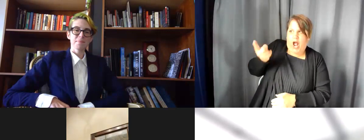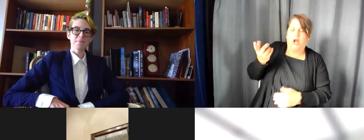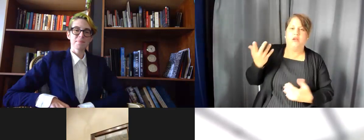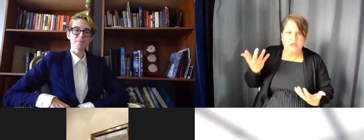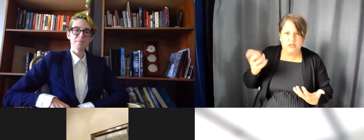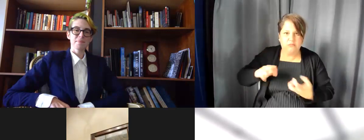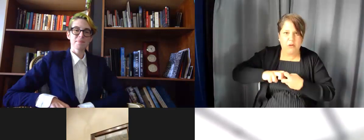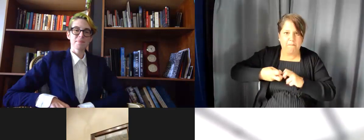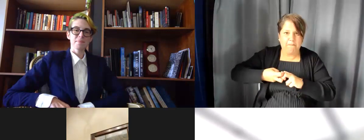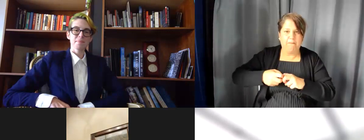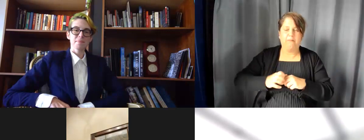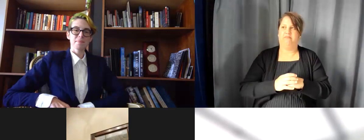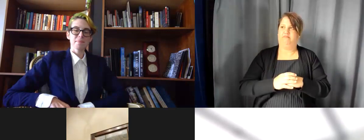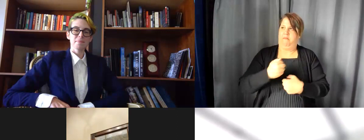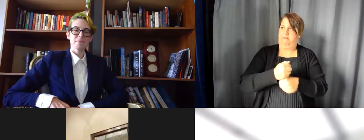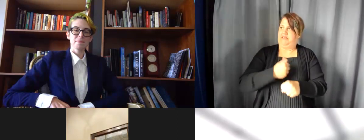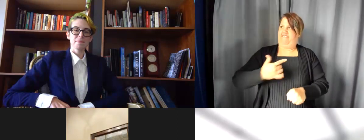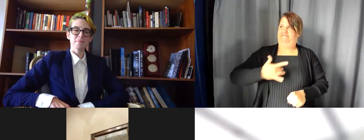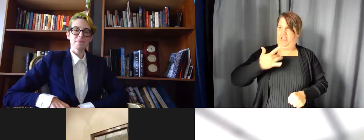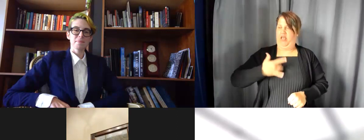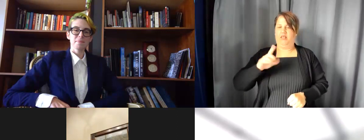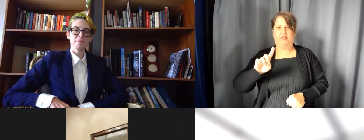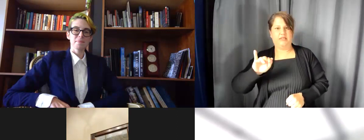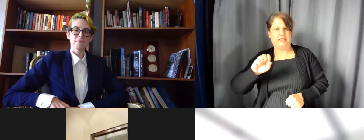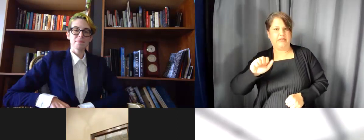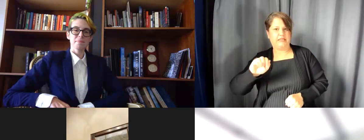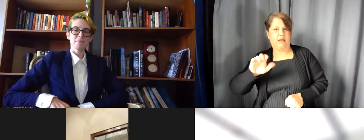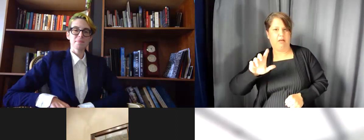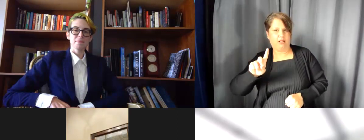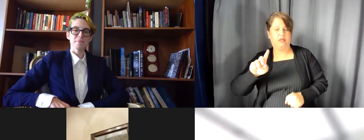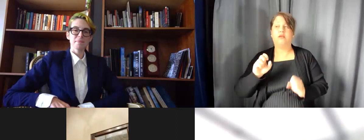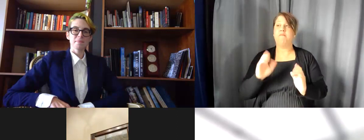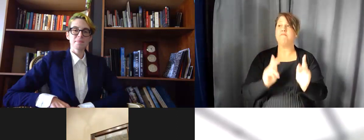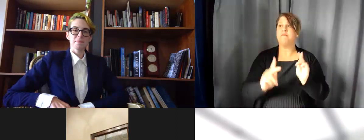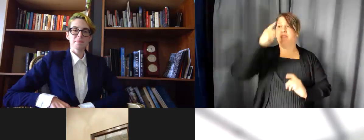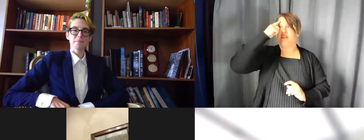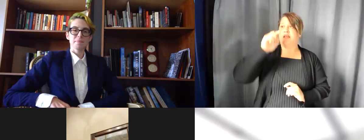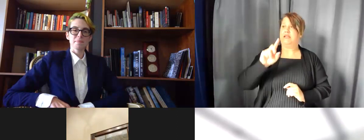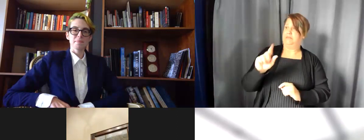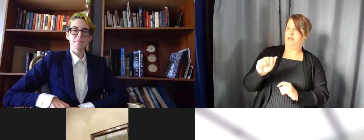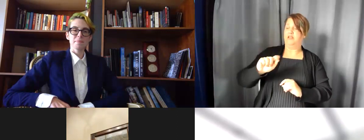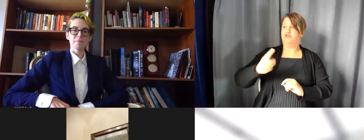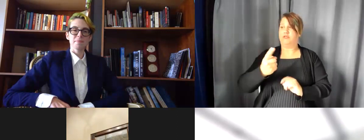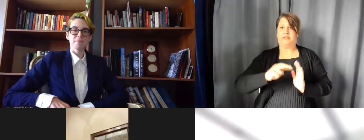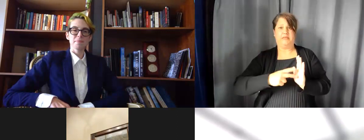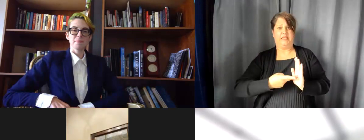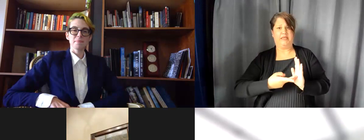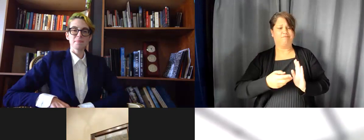Jordan Radford: I feel like a lot of people think that disability just means that it's a person who